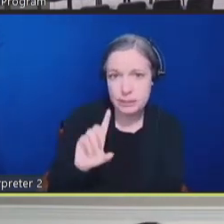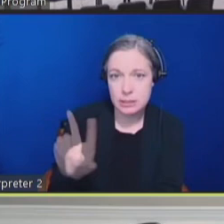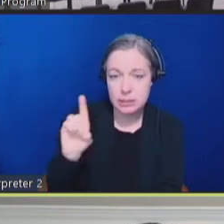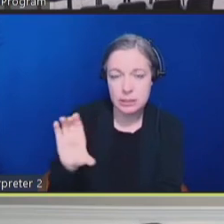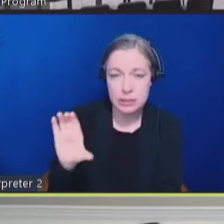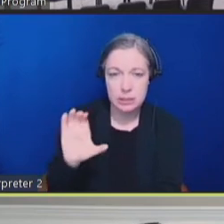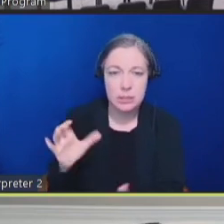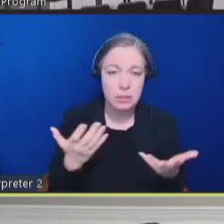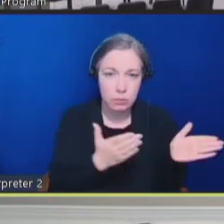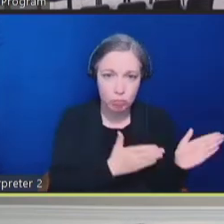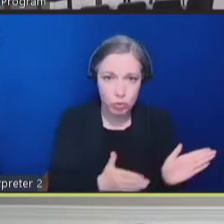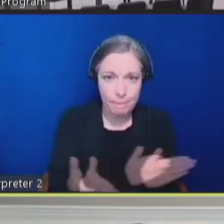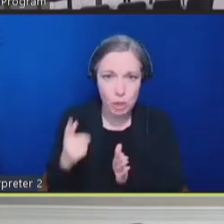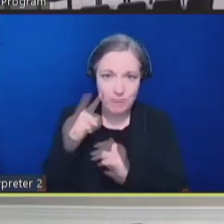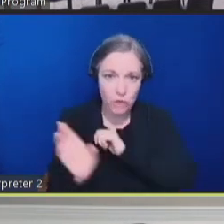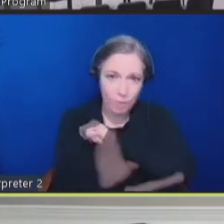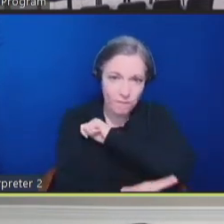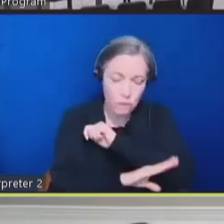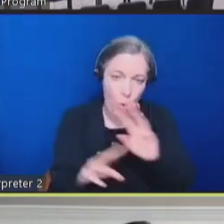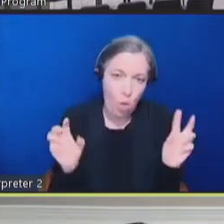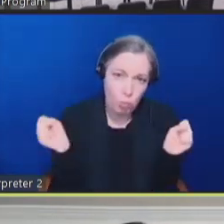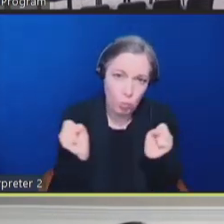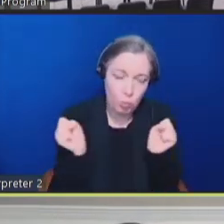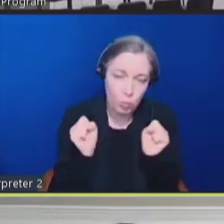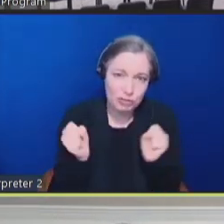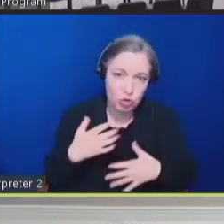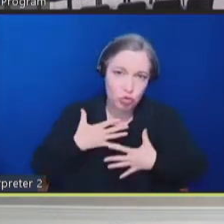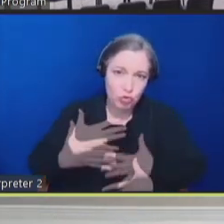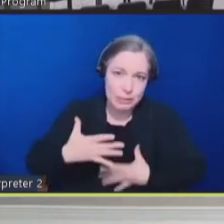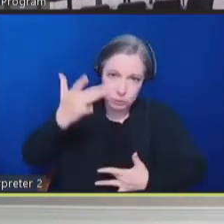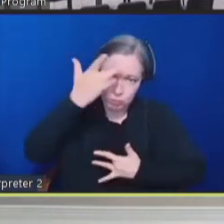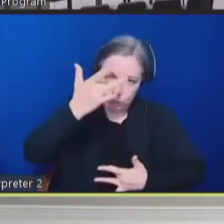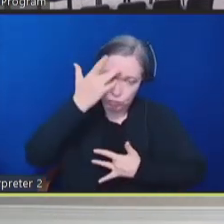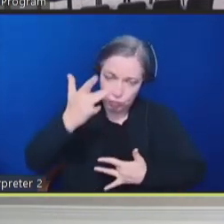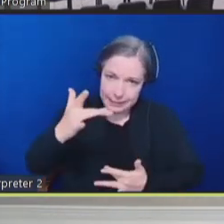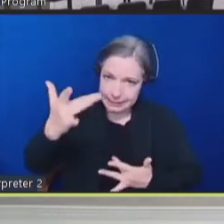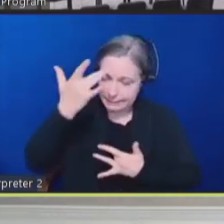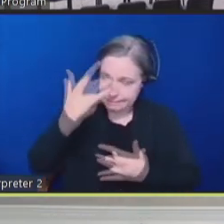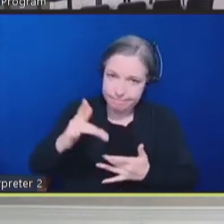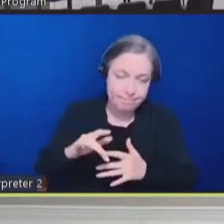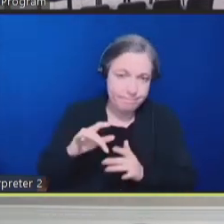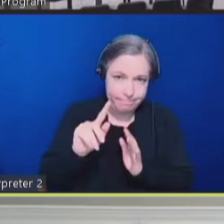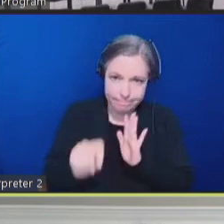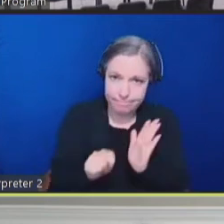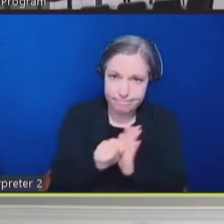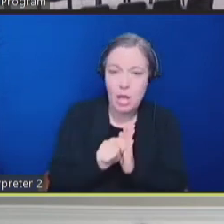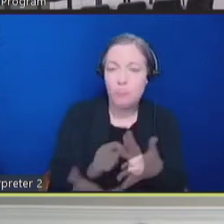respiratory season. And this is a priority for our agency. And we have transitioned our